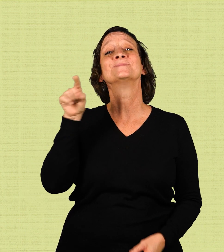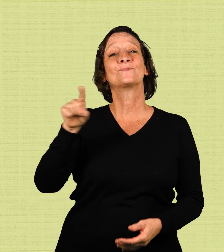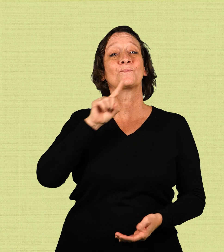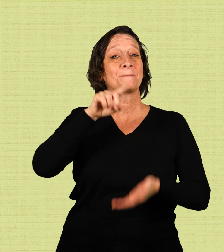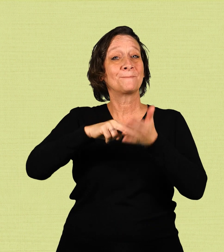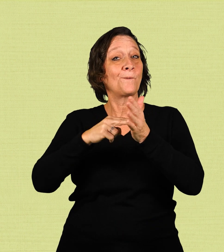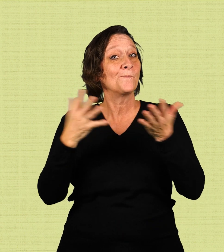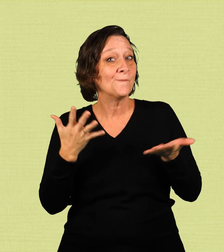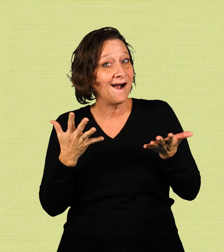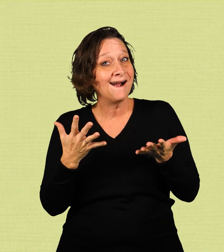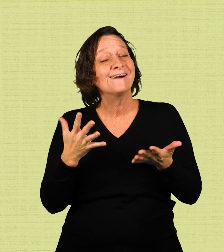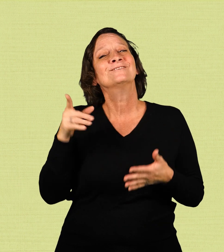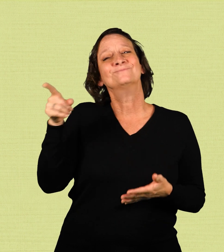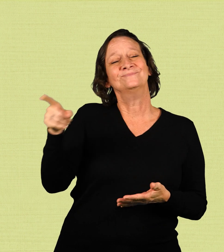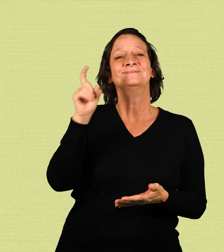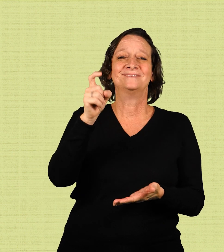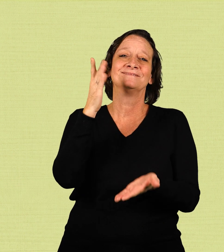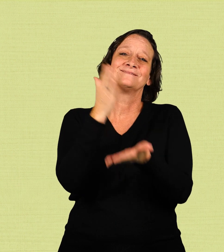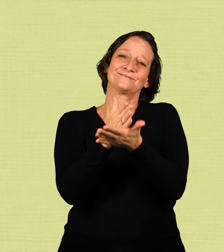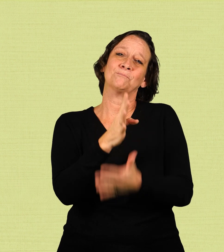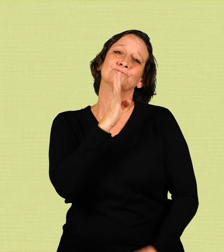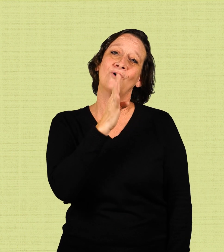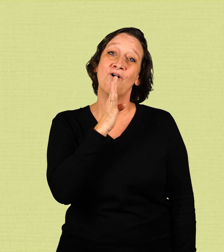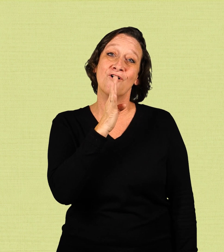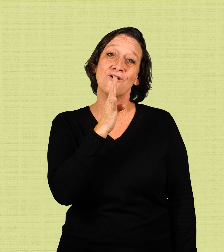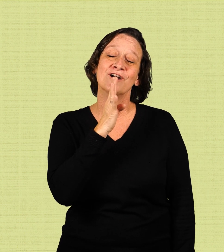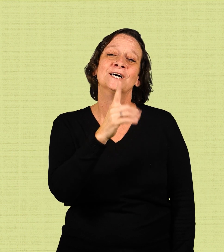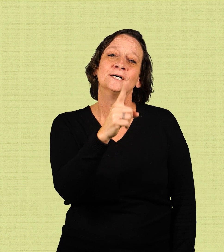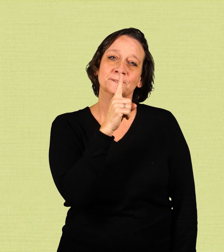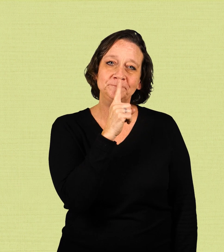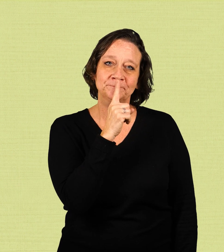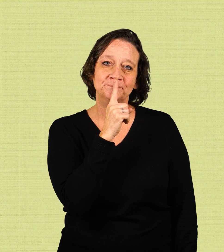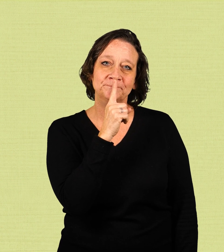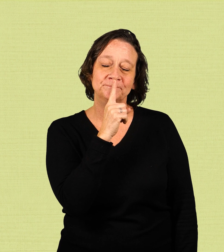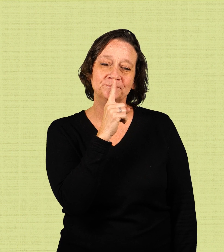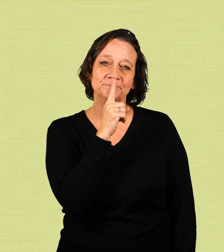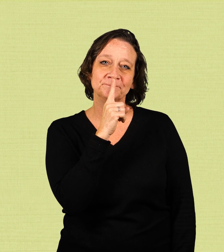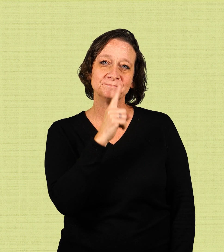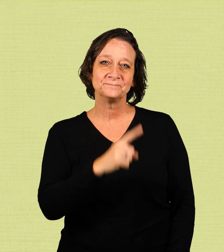she really means that you should stop talking.